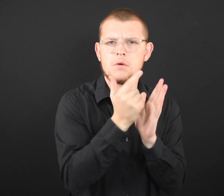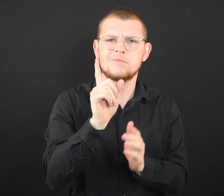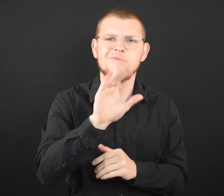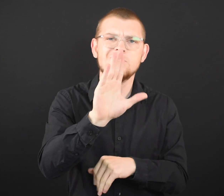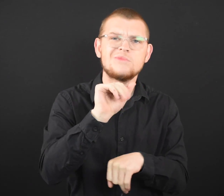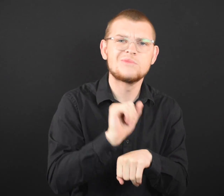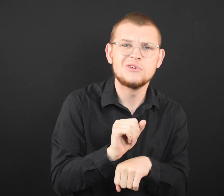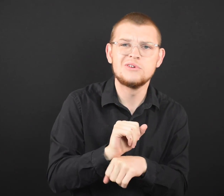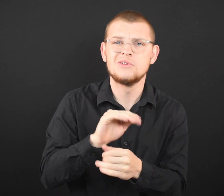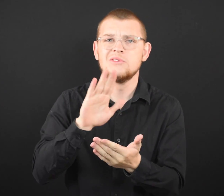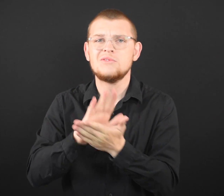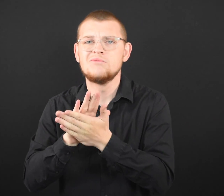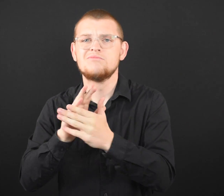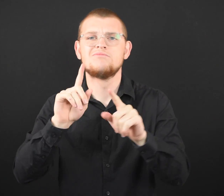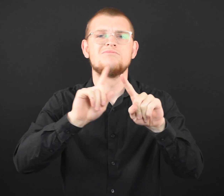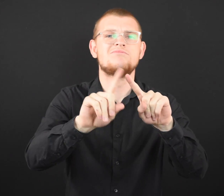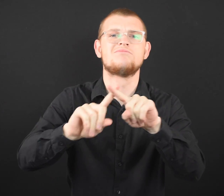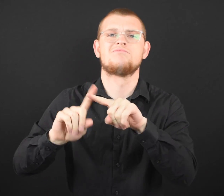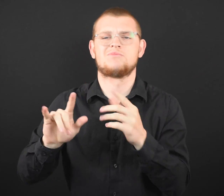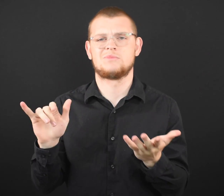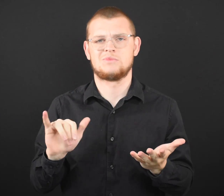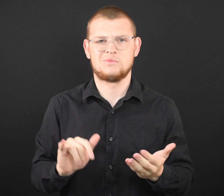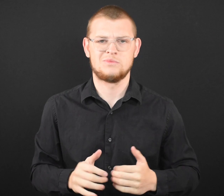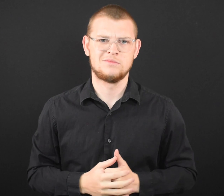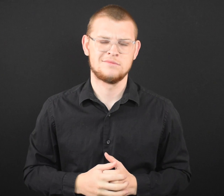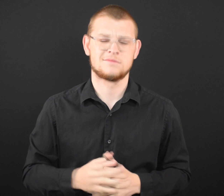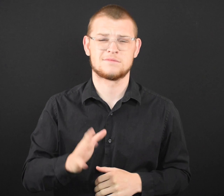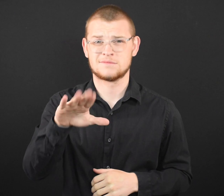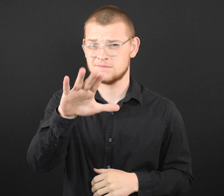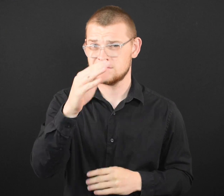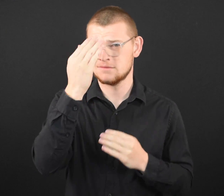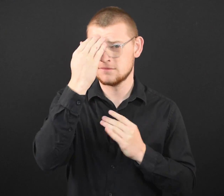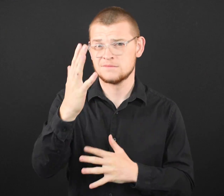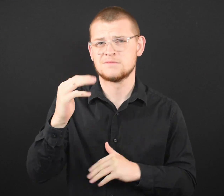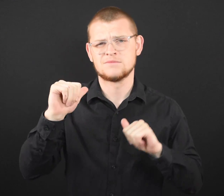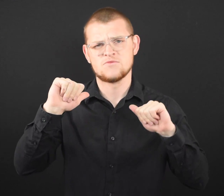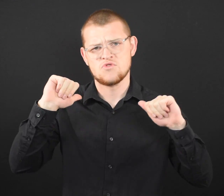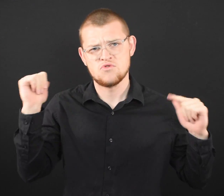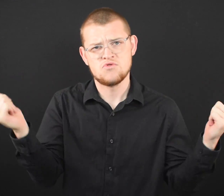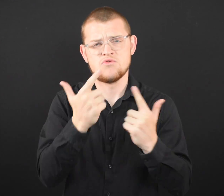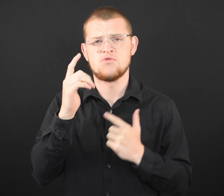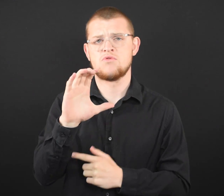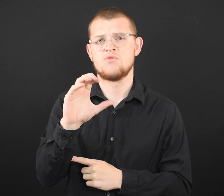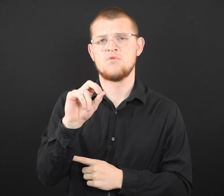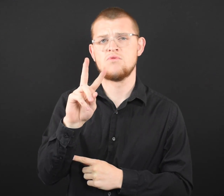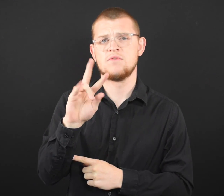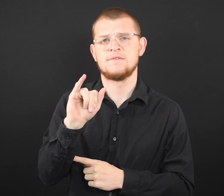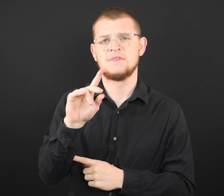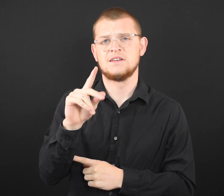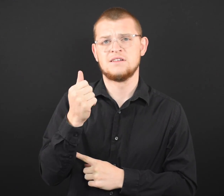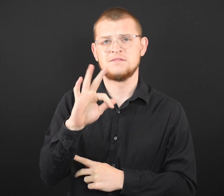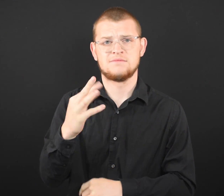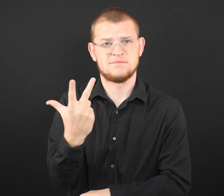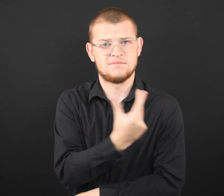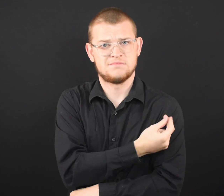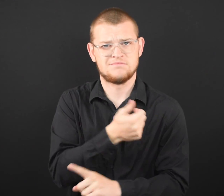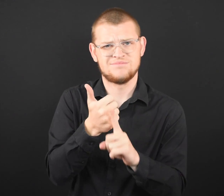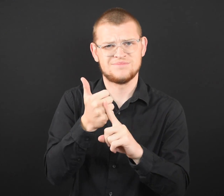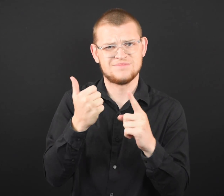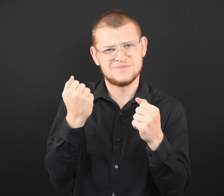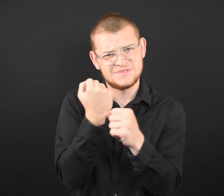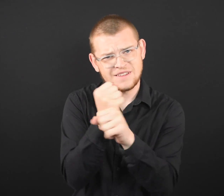workplace, school, and other settings as well. All COVID-19 vaccines are safe and effective.